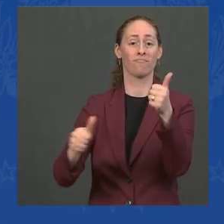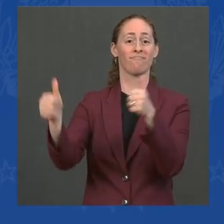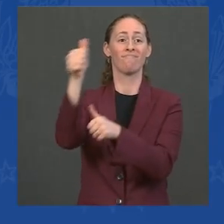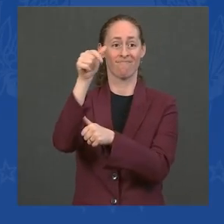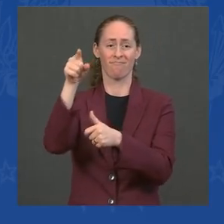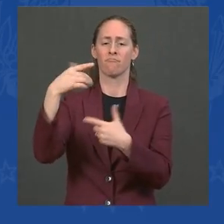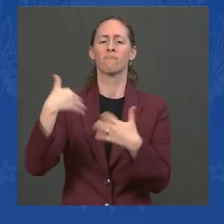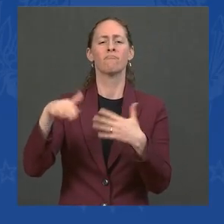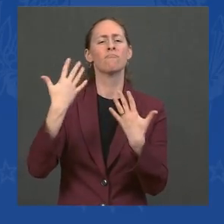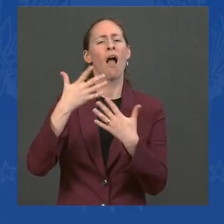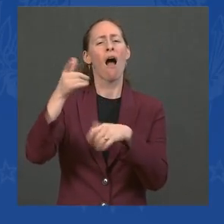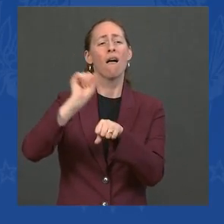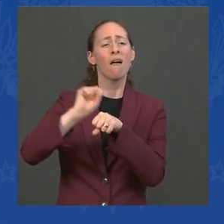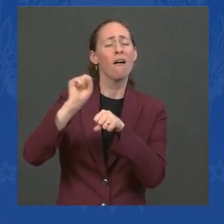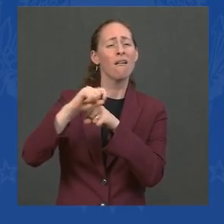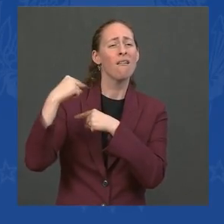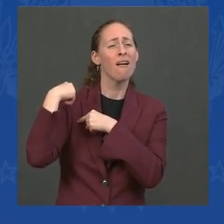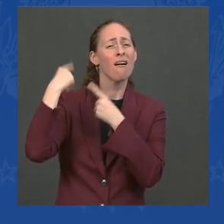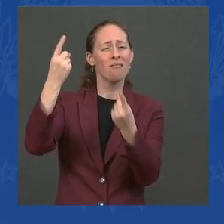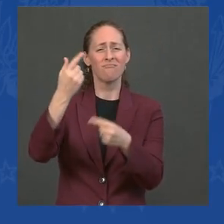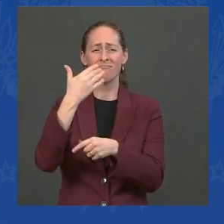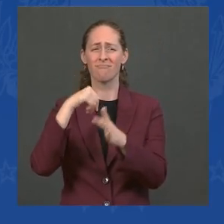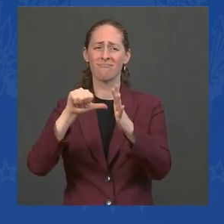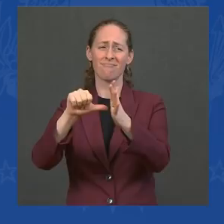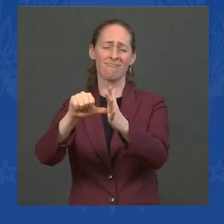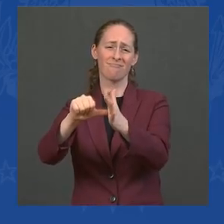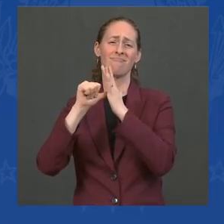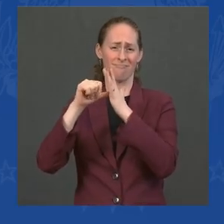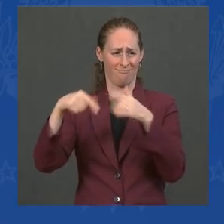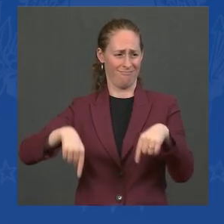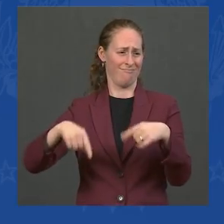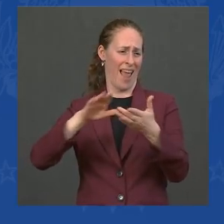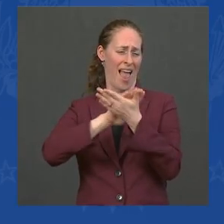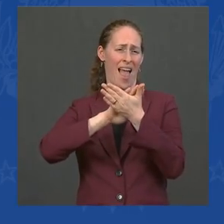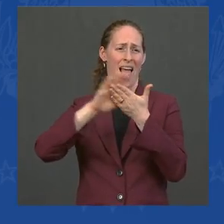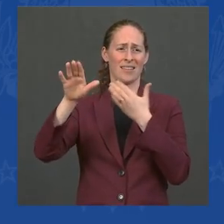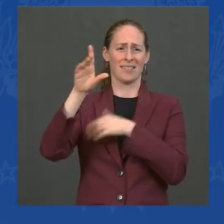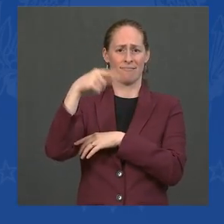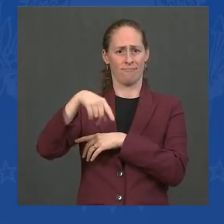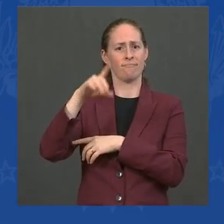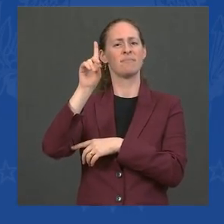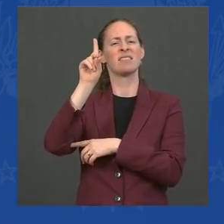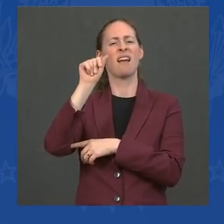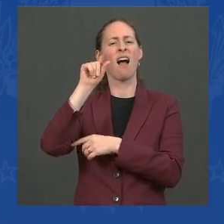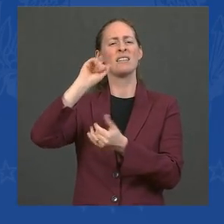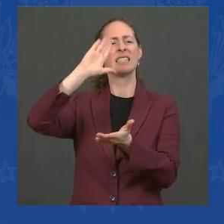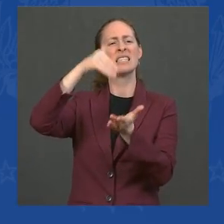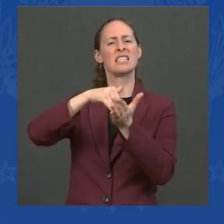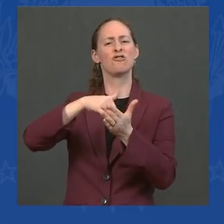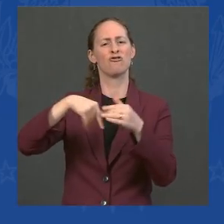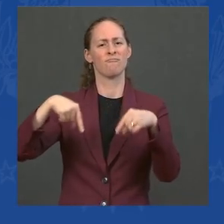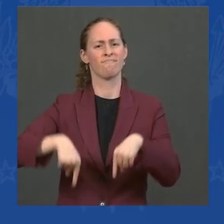this beautiful data center in the eighth district, and we're going to be so proud when it's finished